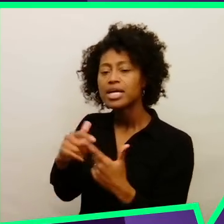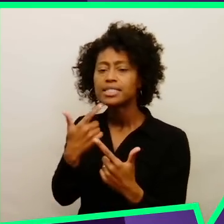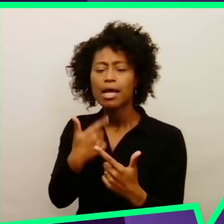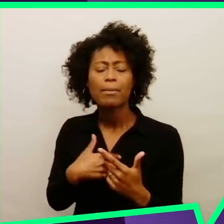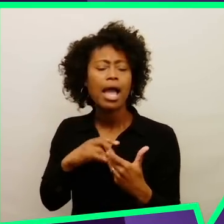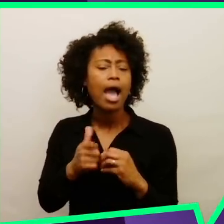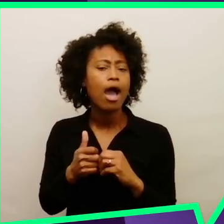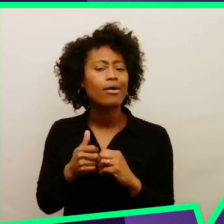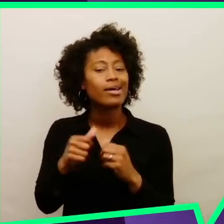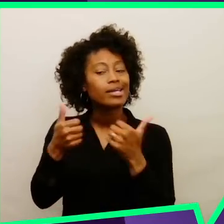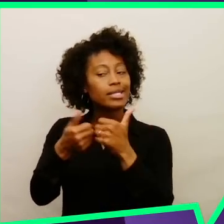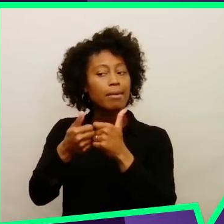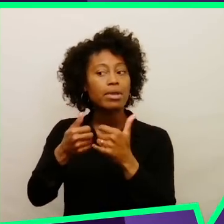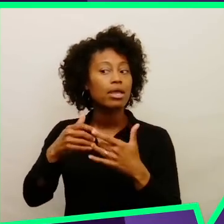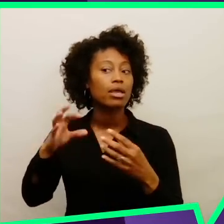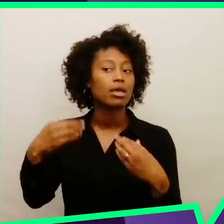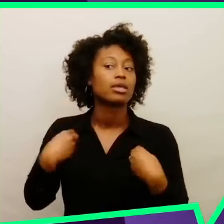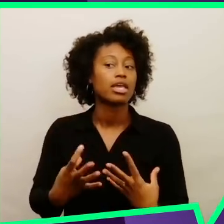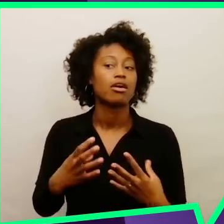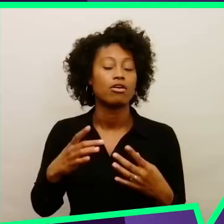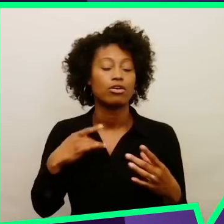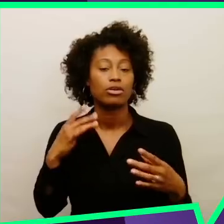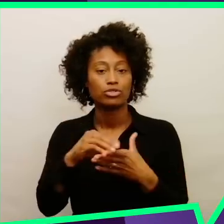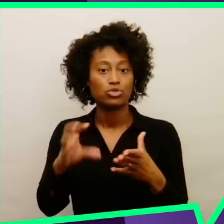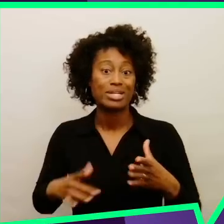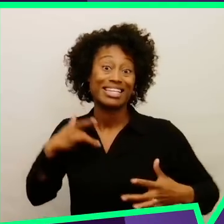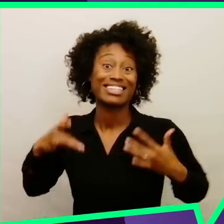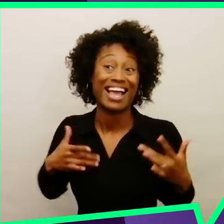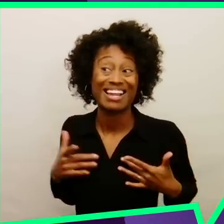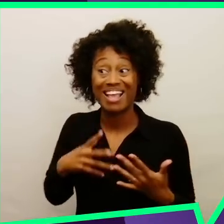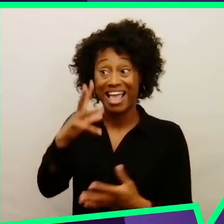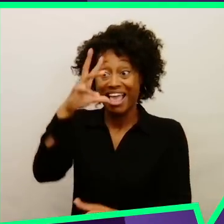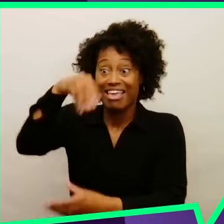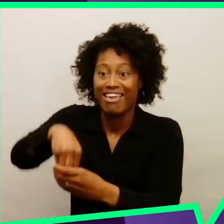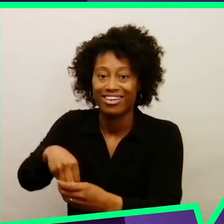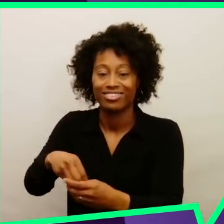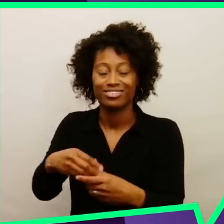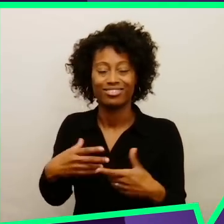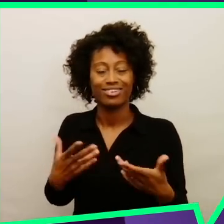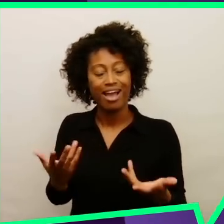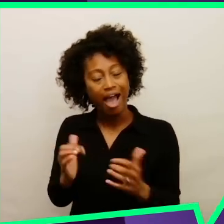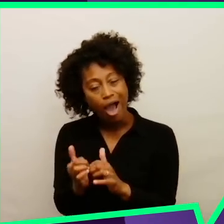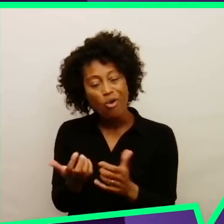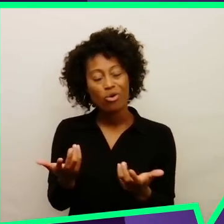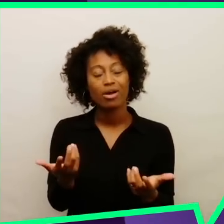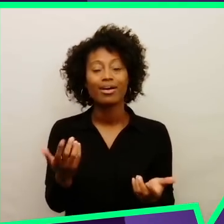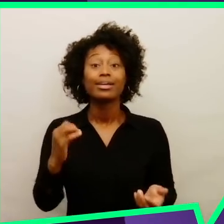and engage students everywhere? Yeah, absolutely. So it's not just about what they're making.